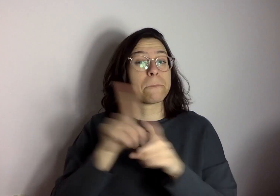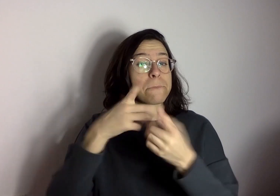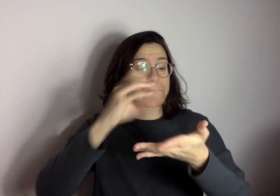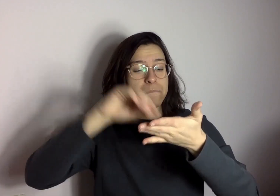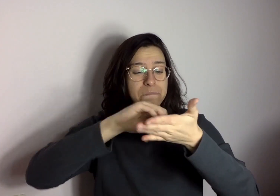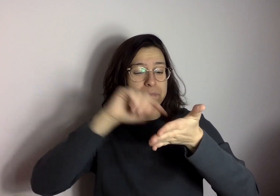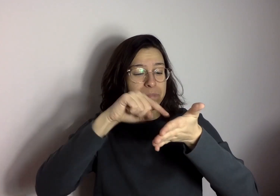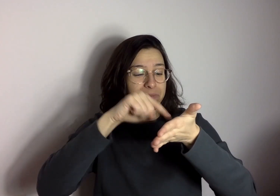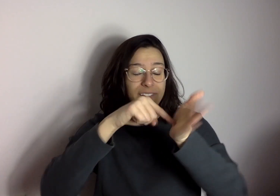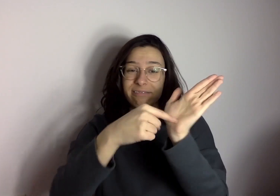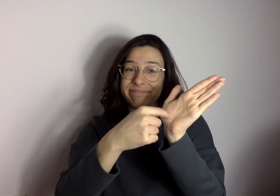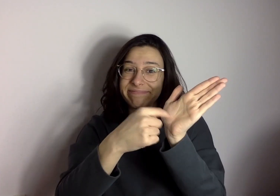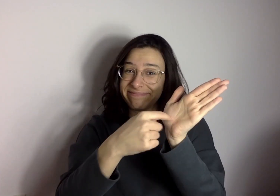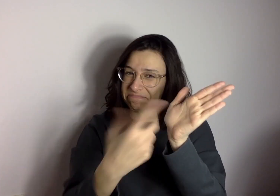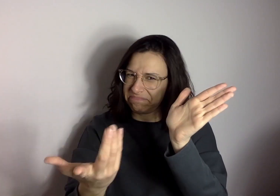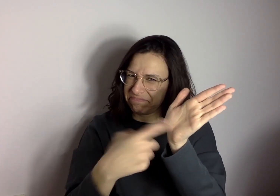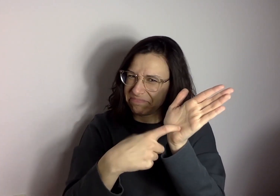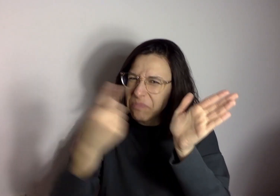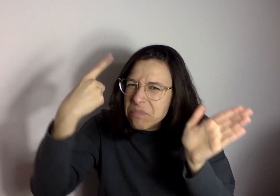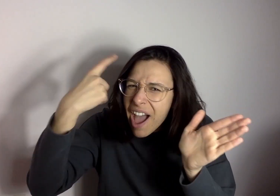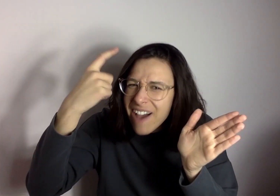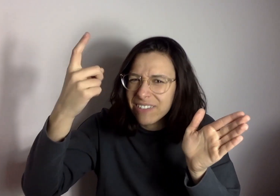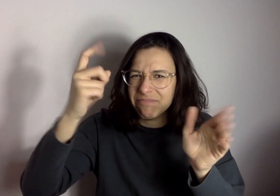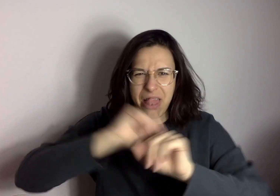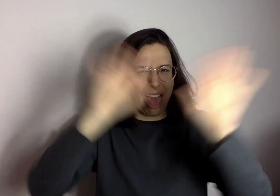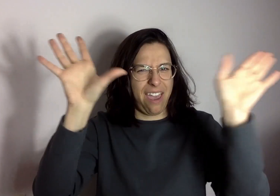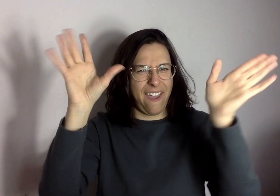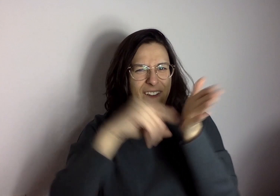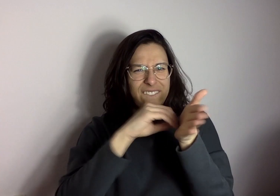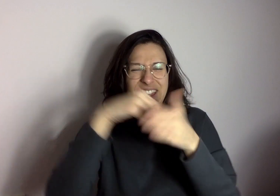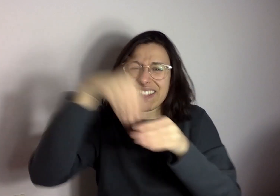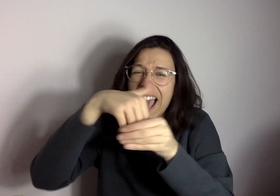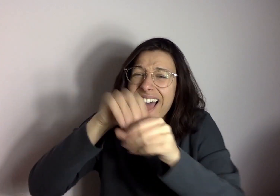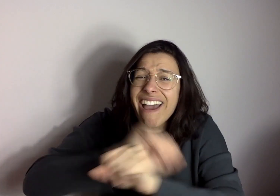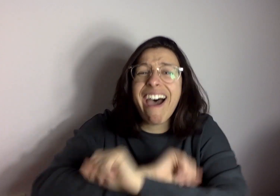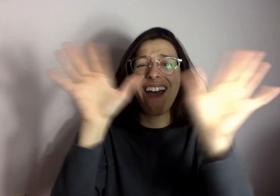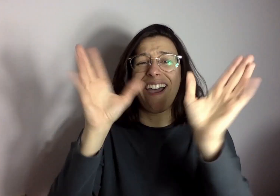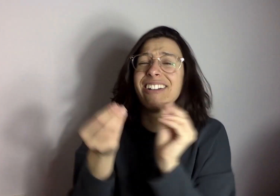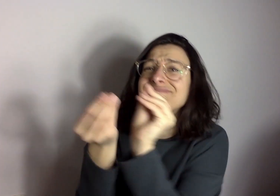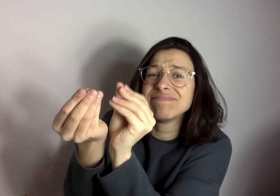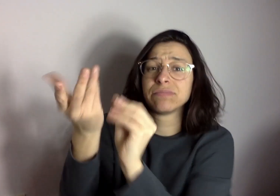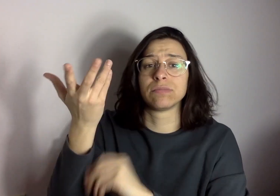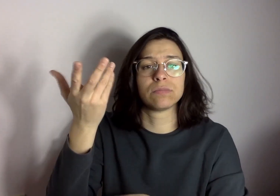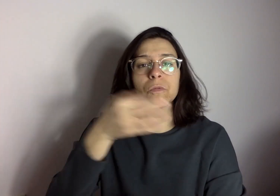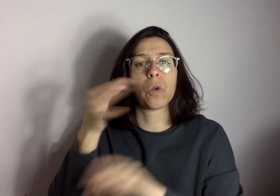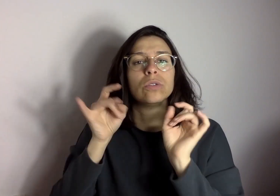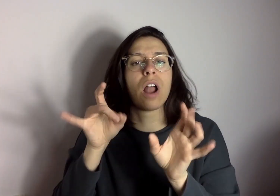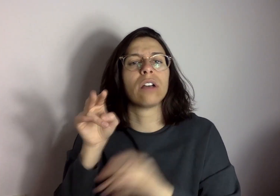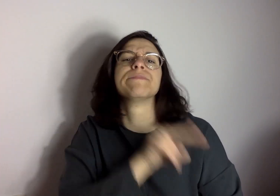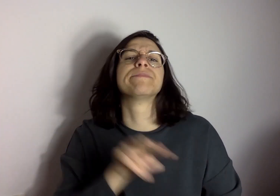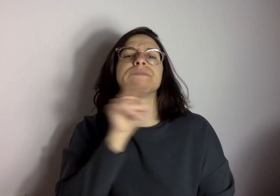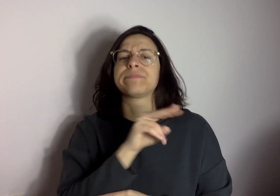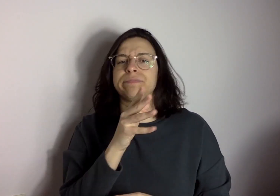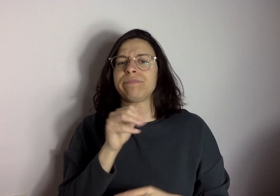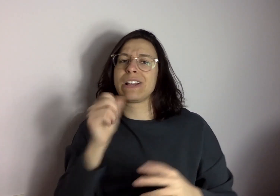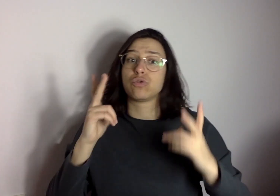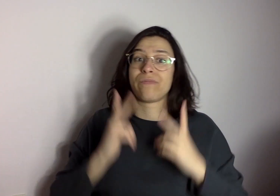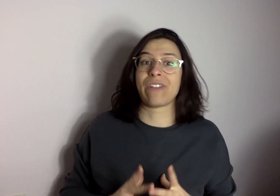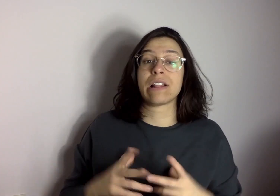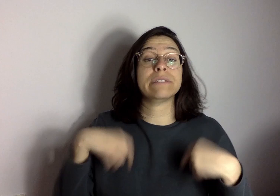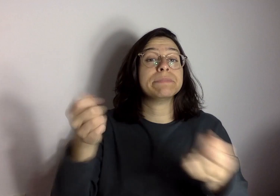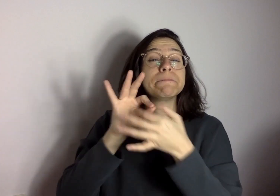Sometimes it is hard to figure out what the meaning behind the written message is and if the teacher is satisfied or not